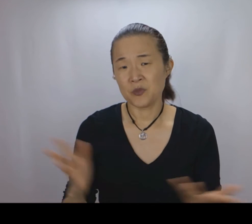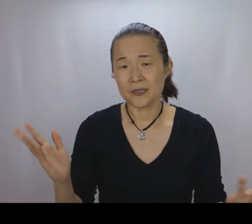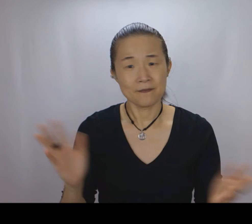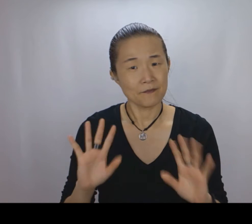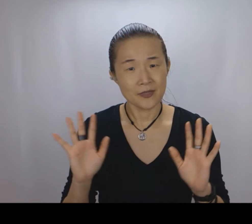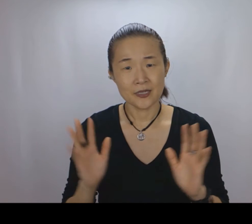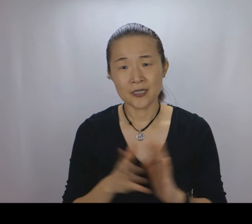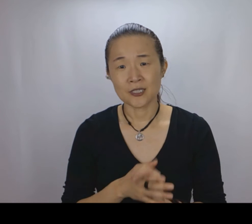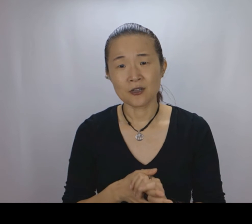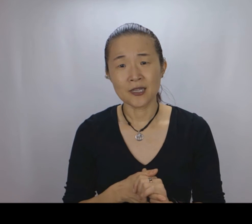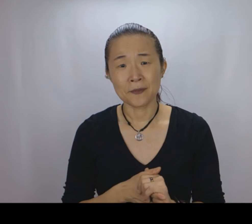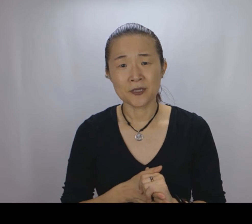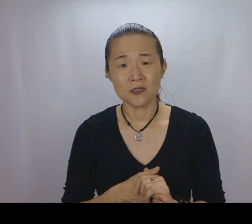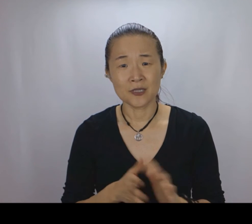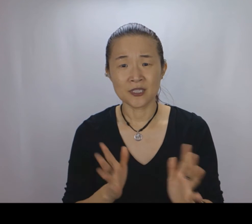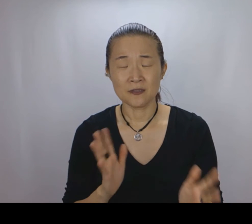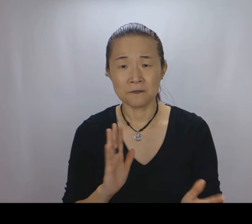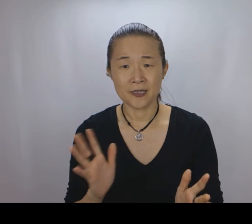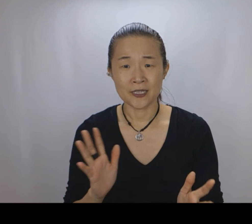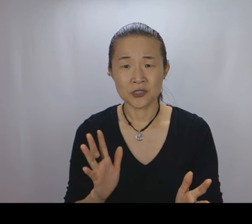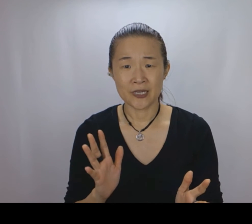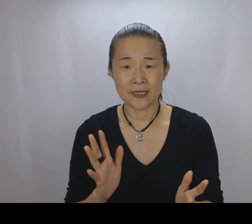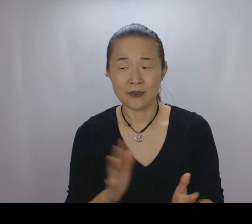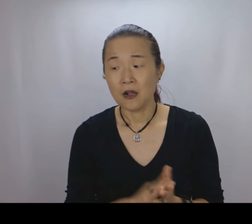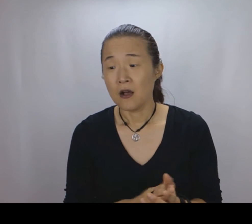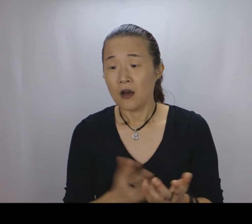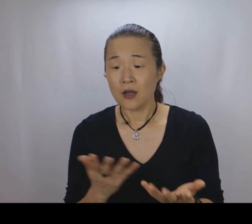but it's totally up to you what you feel like doing.